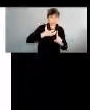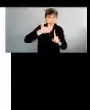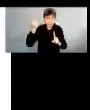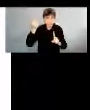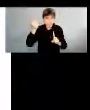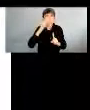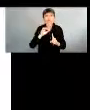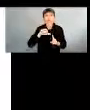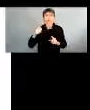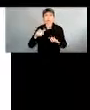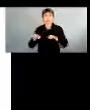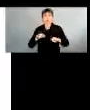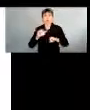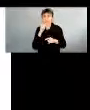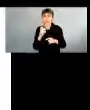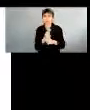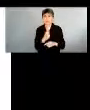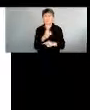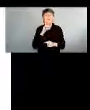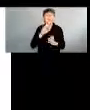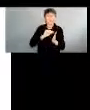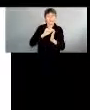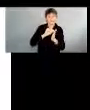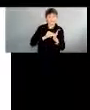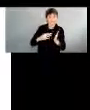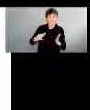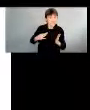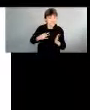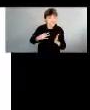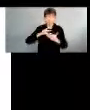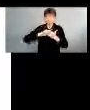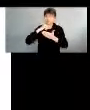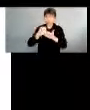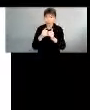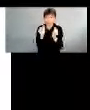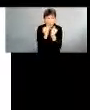be aware that applications or projects that contain this will not be accepted or moved